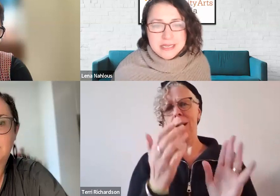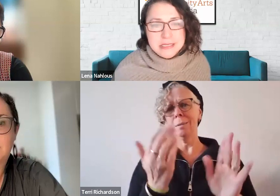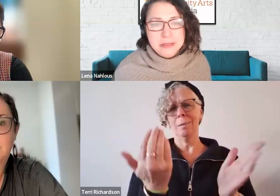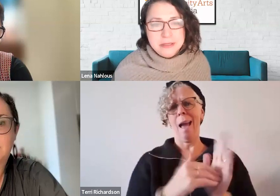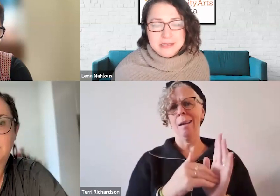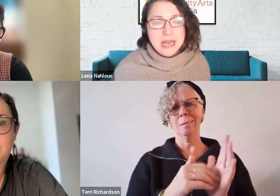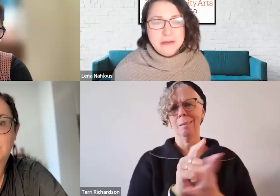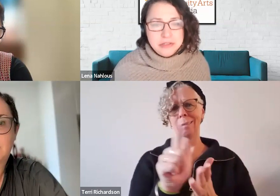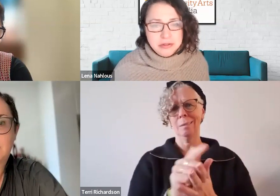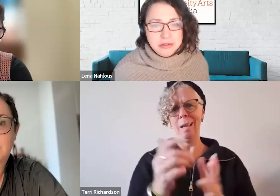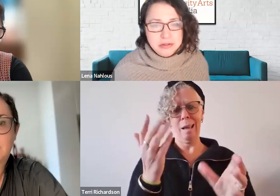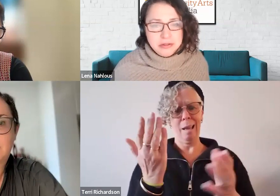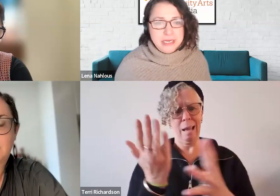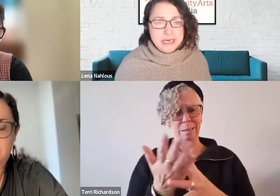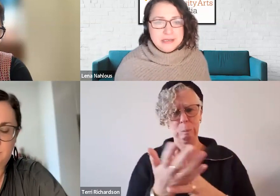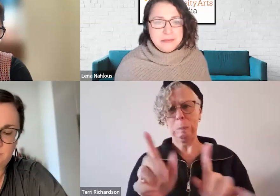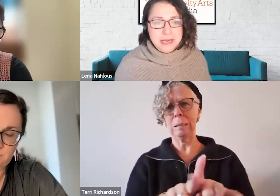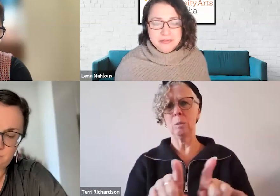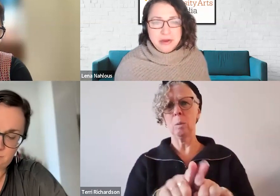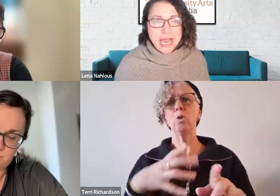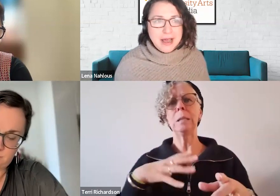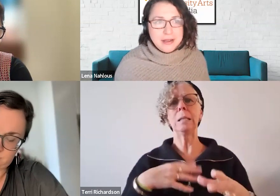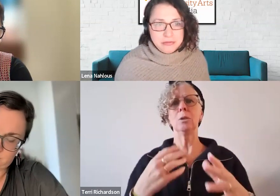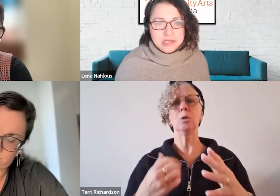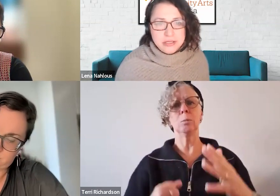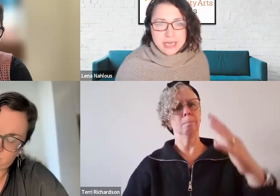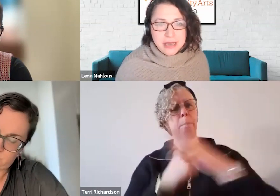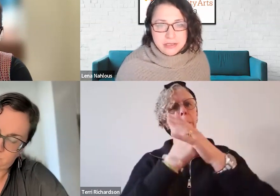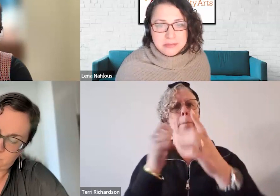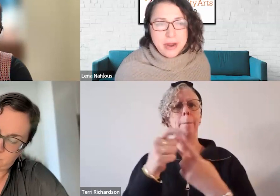accessibility as an afterthought. Equity needs to be at the very heart of solid governance